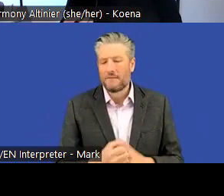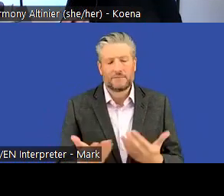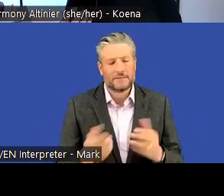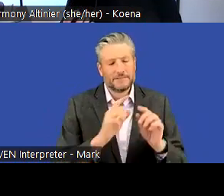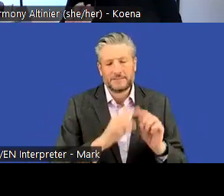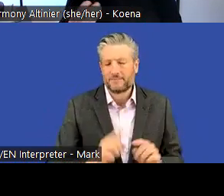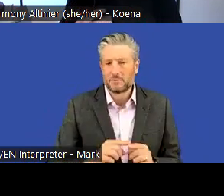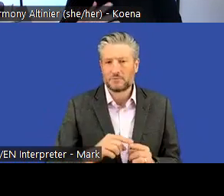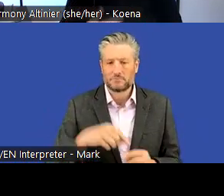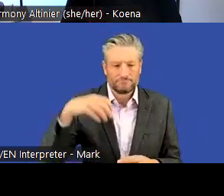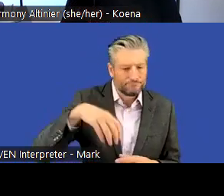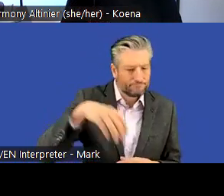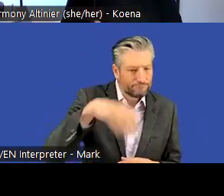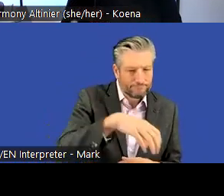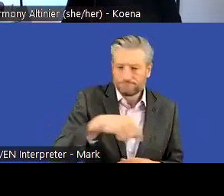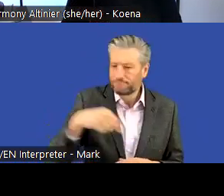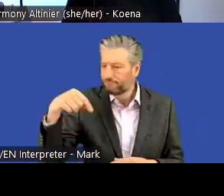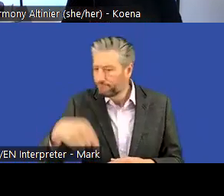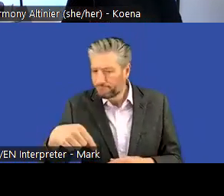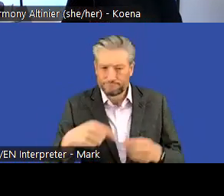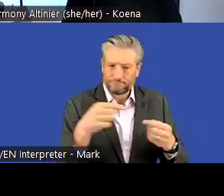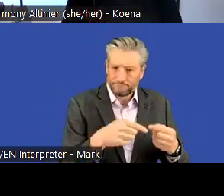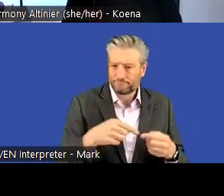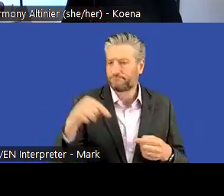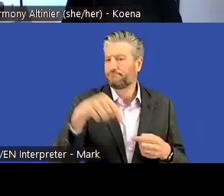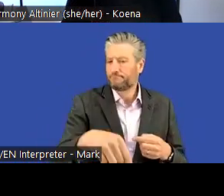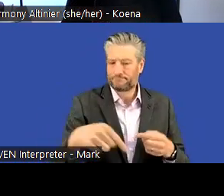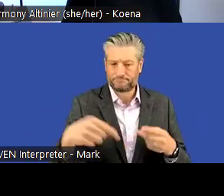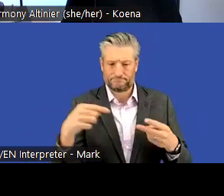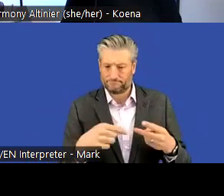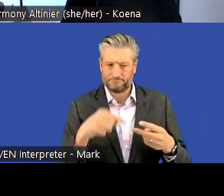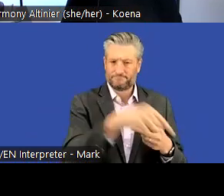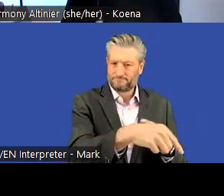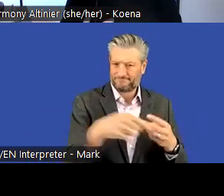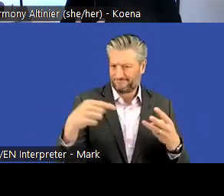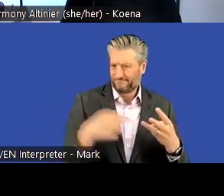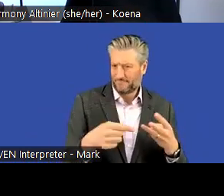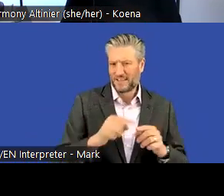It's in AccessiWeb guidelines.